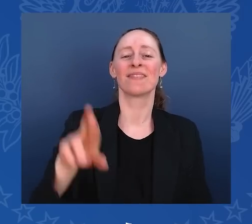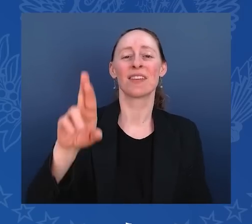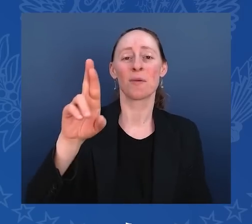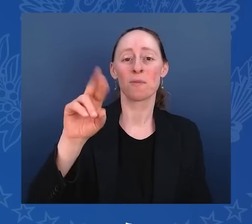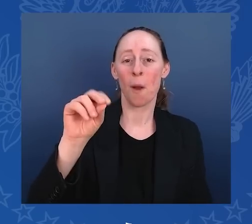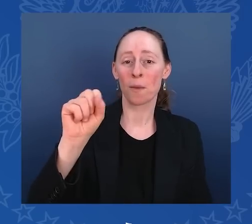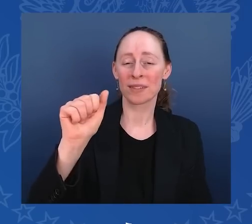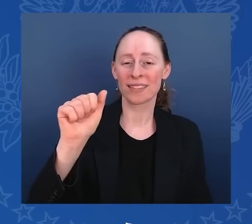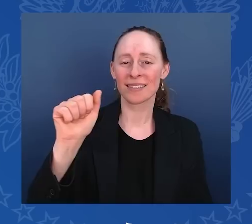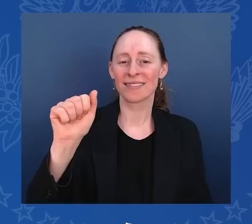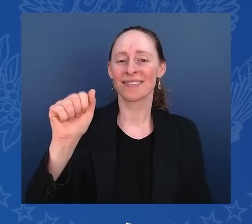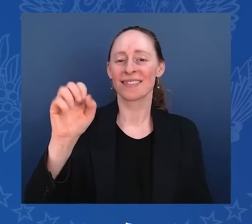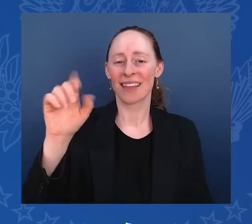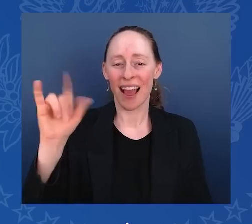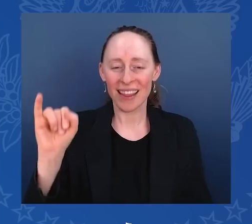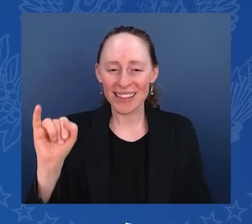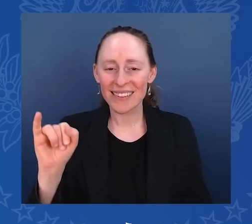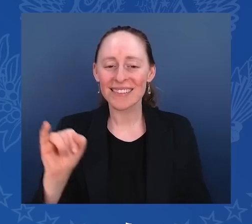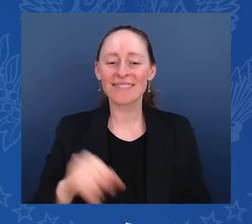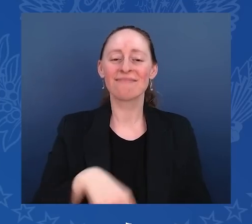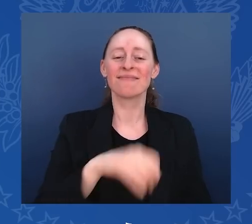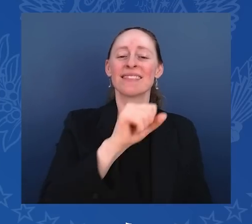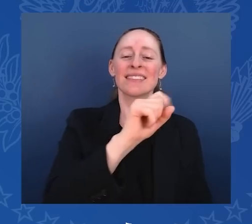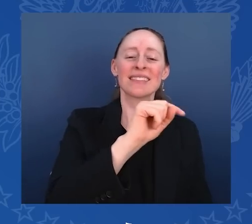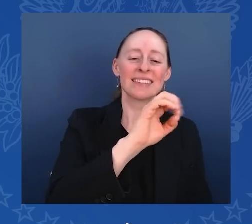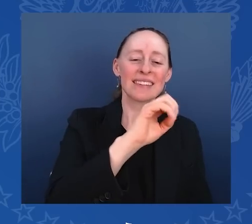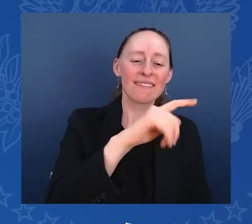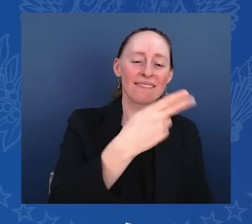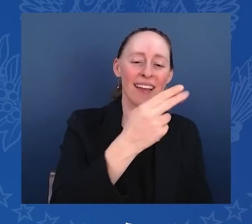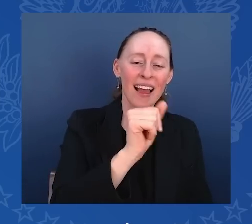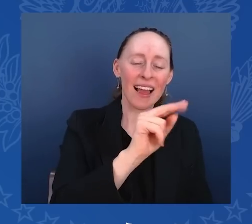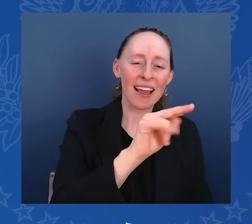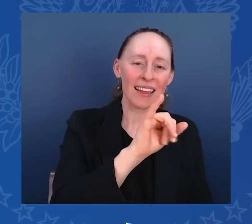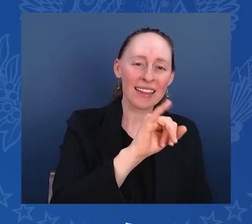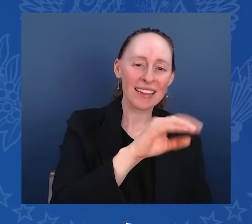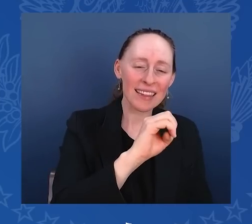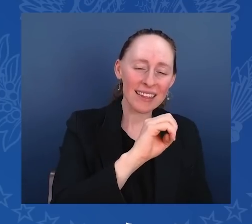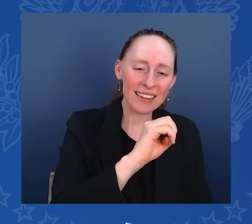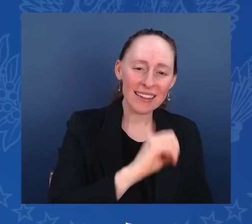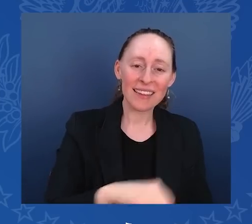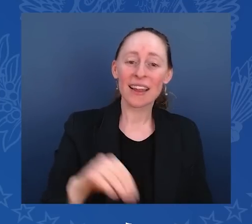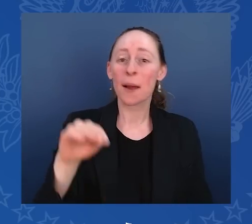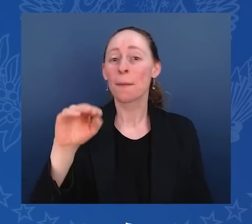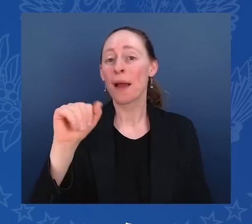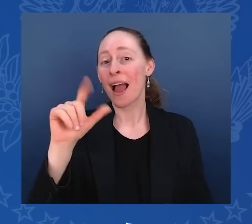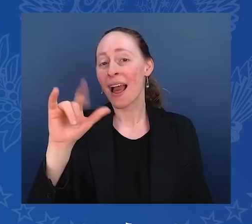Malik Simmons on the looks part on the floor. And of course, Joe Zogby, the staff director.